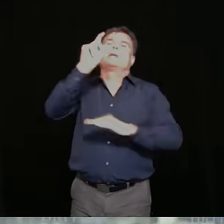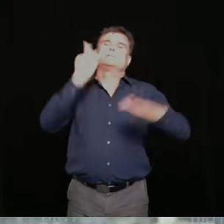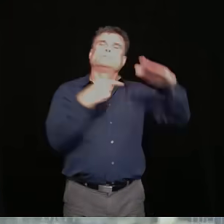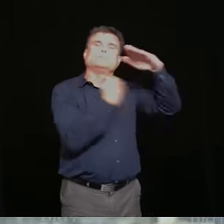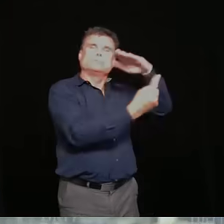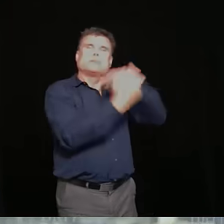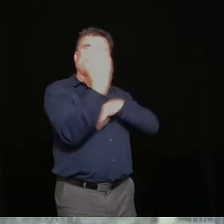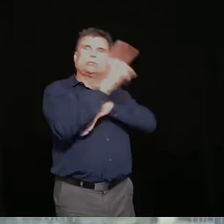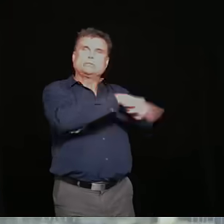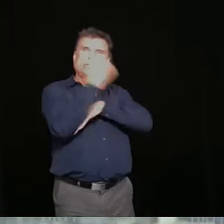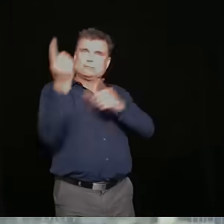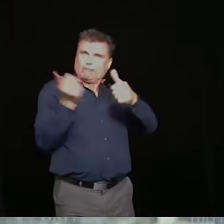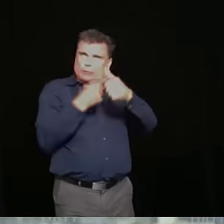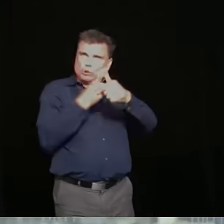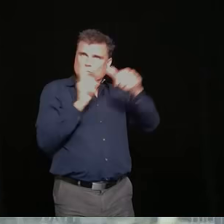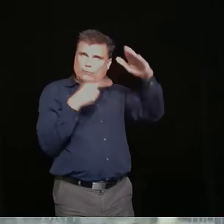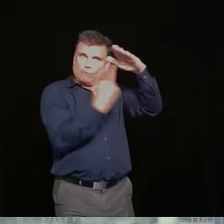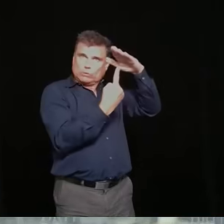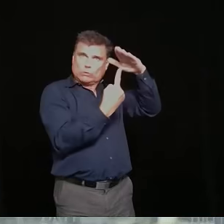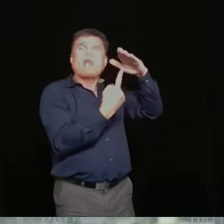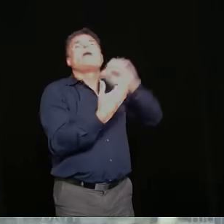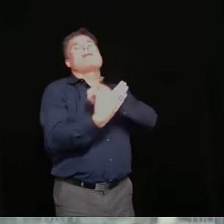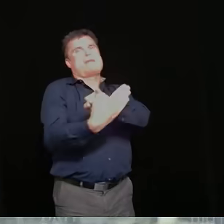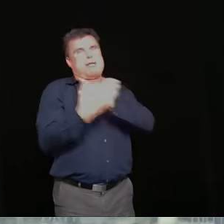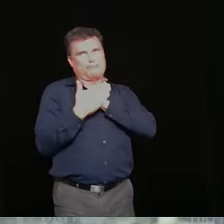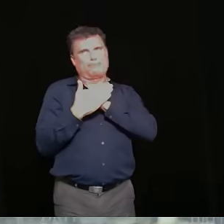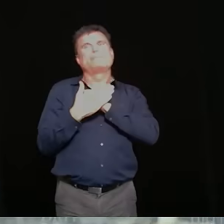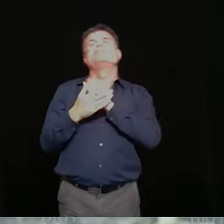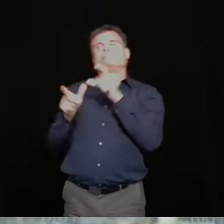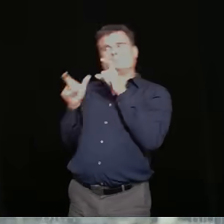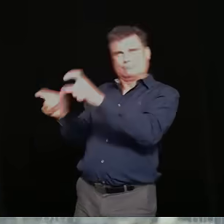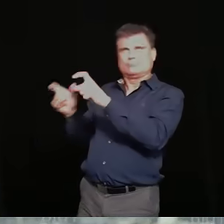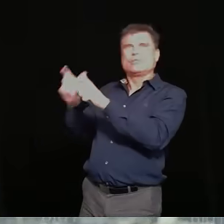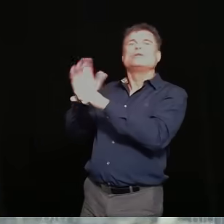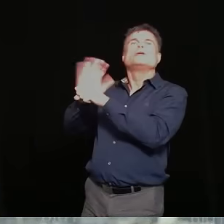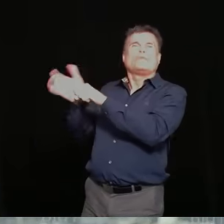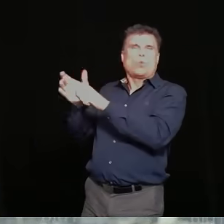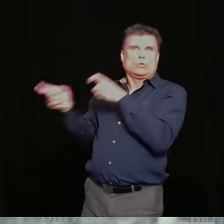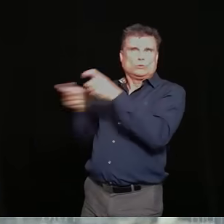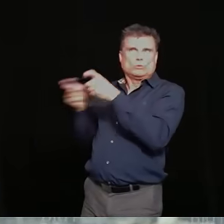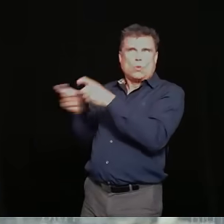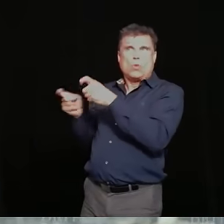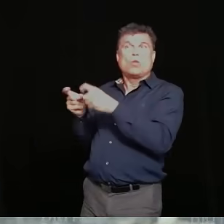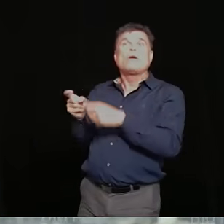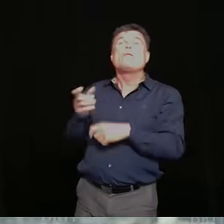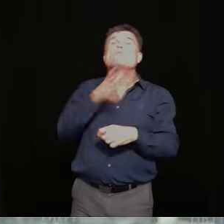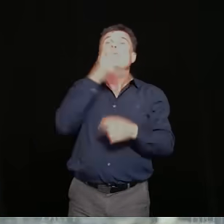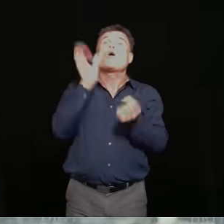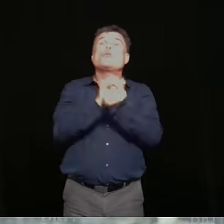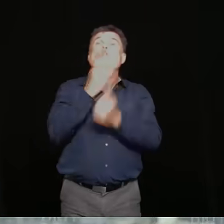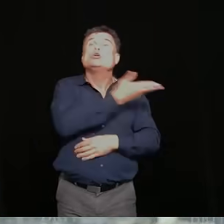access to being having social events.